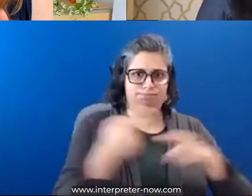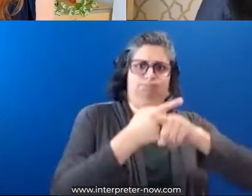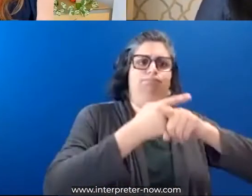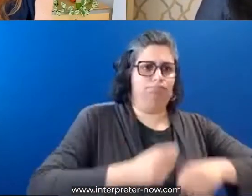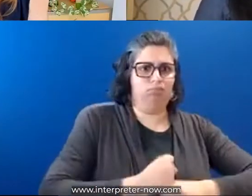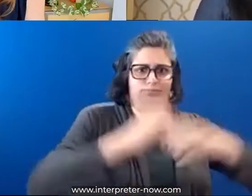happens.